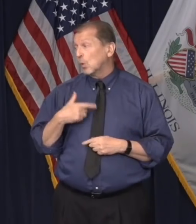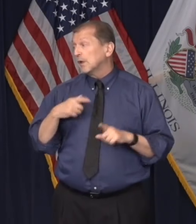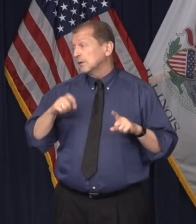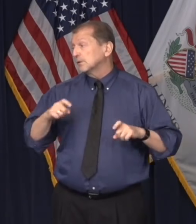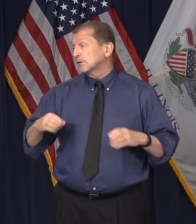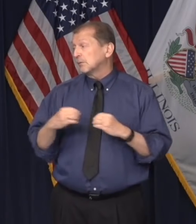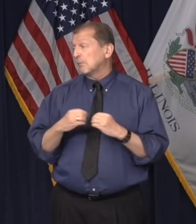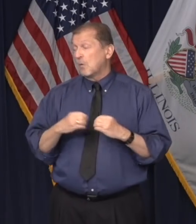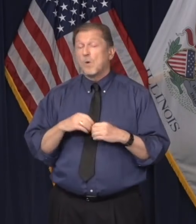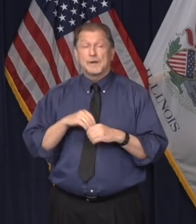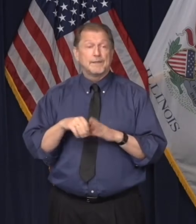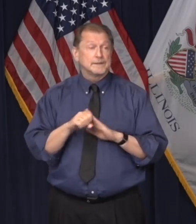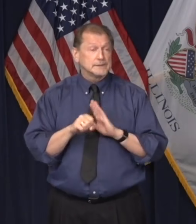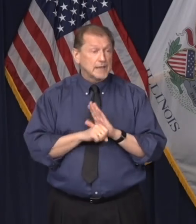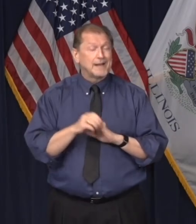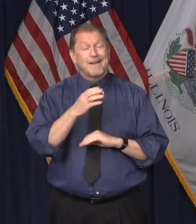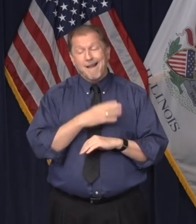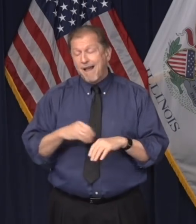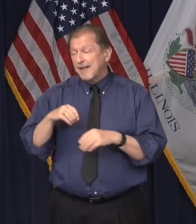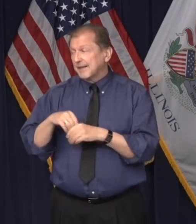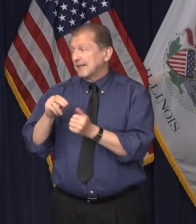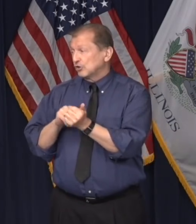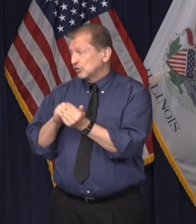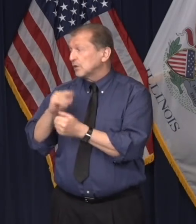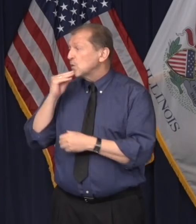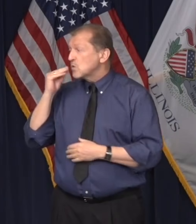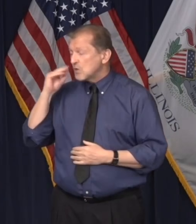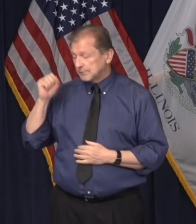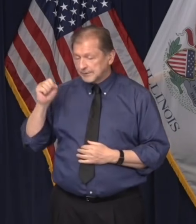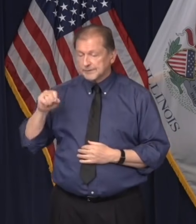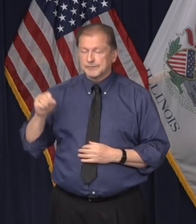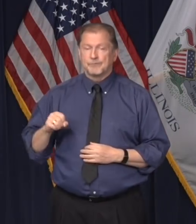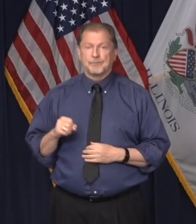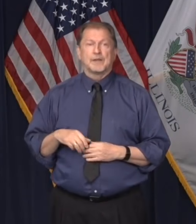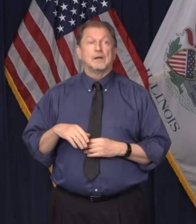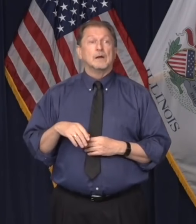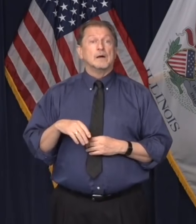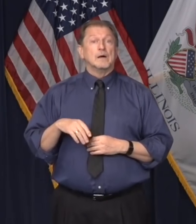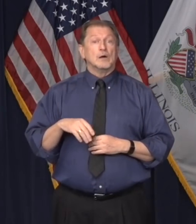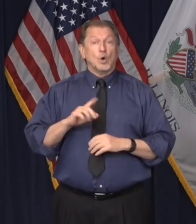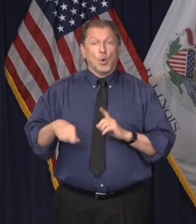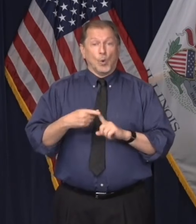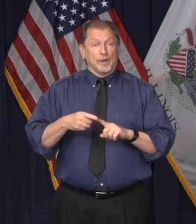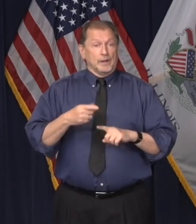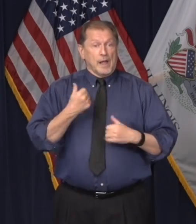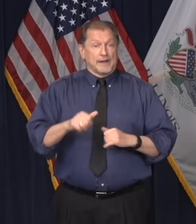CERTAINLY ARE DOING MUCH MORE TESTING ACROSS THE STATE AND ESPECIALLY IN NURSING HOME FAMILIARS THAT IS TRUE.